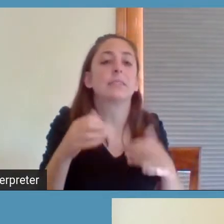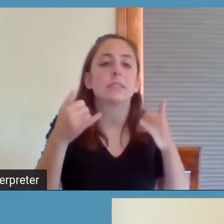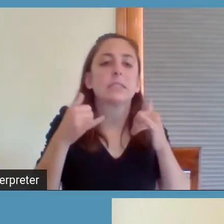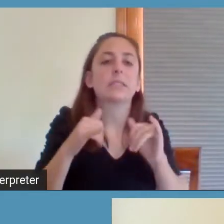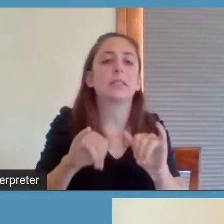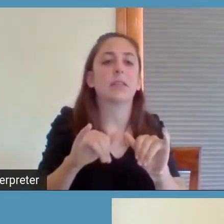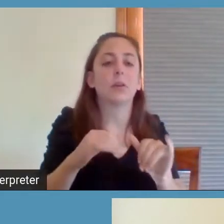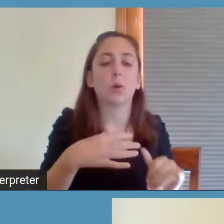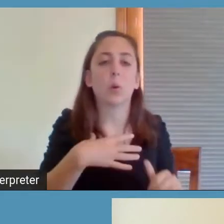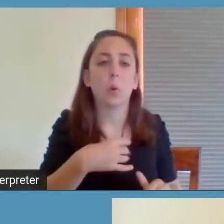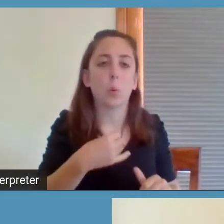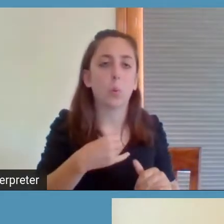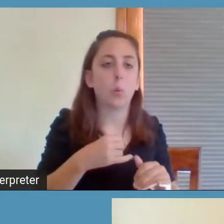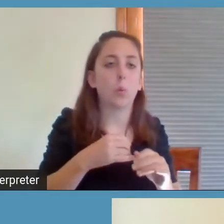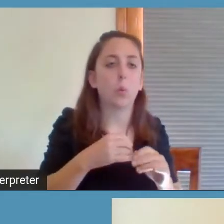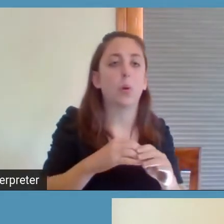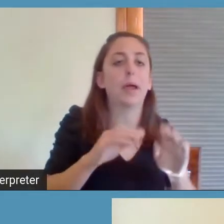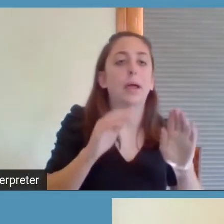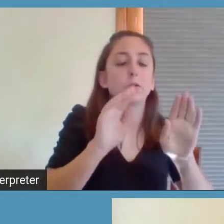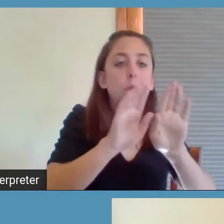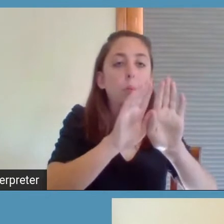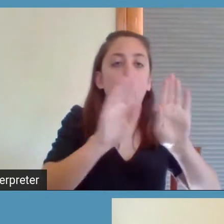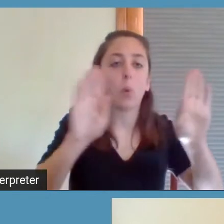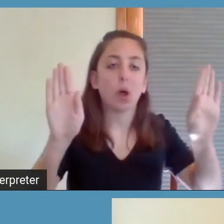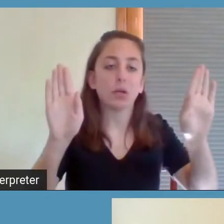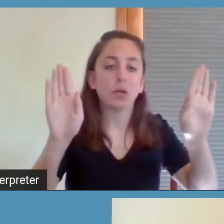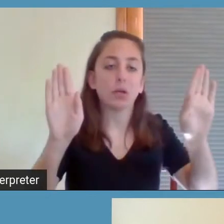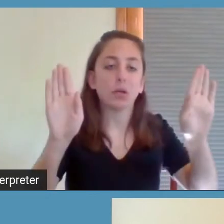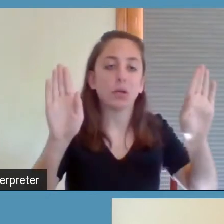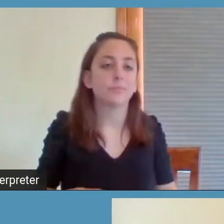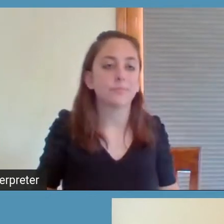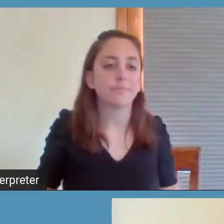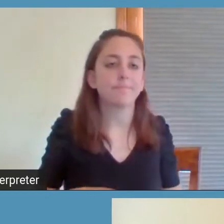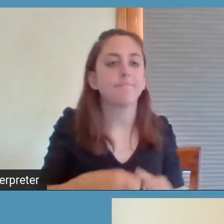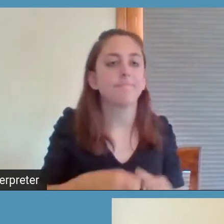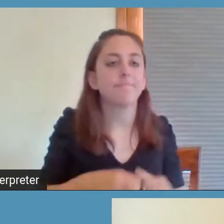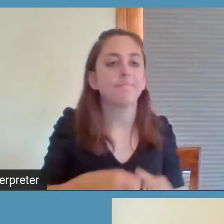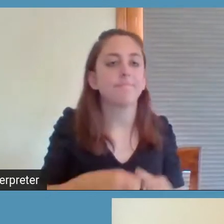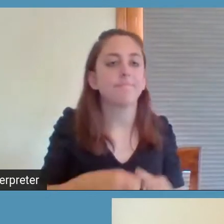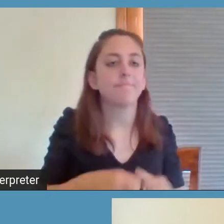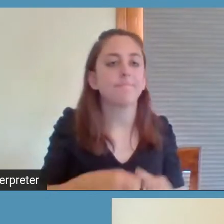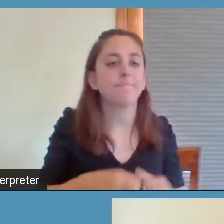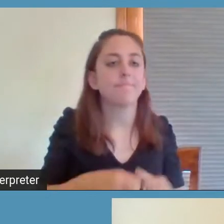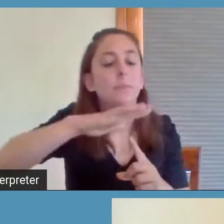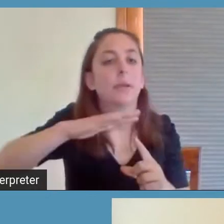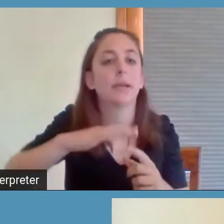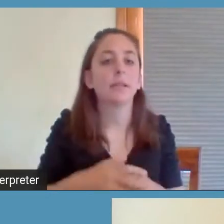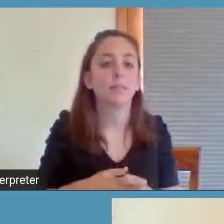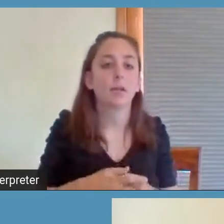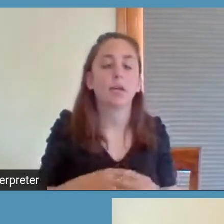uh white box gallery or um exhibition space but it wasn't kind of matrix and it was going through a